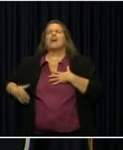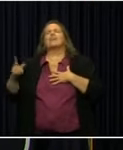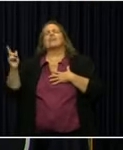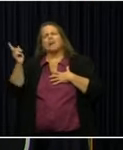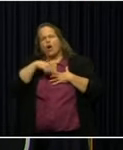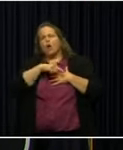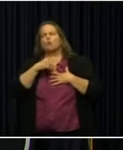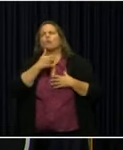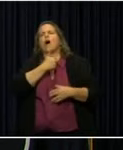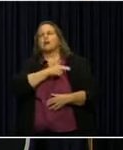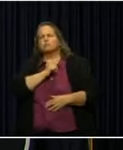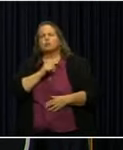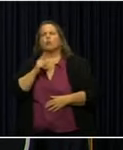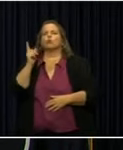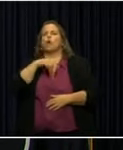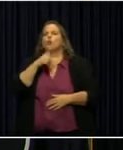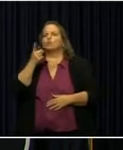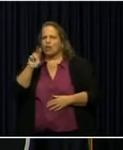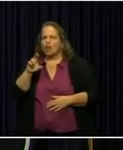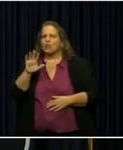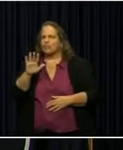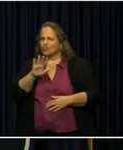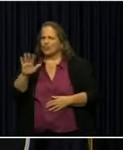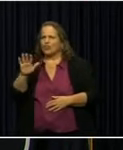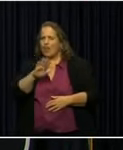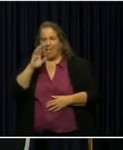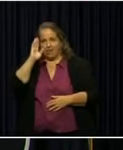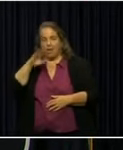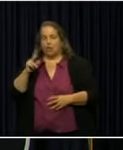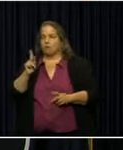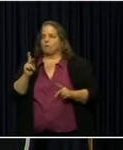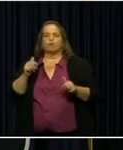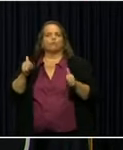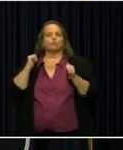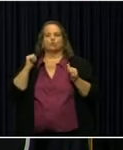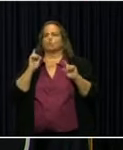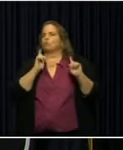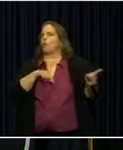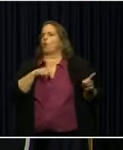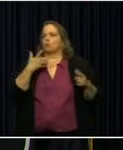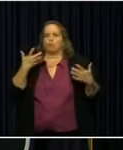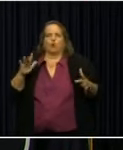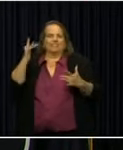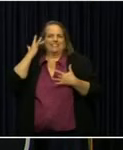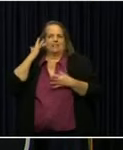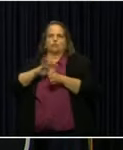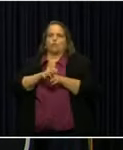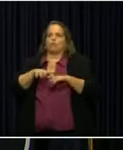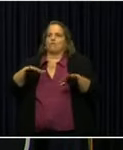HAS TO BE DRIVEN BY PUBLIC HEALTH BUT WHAT'S POLLEN INSIDE